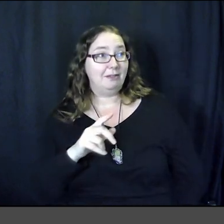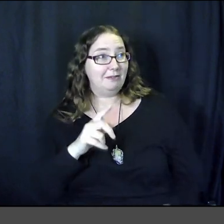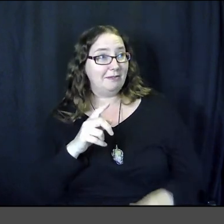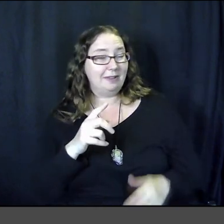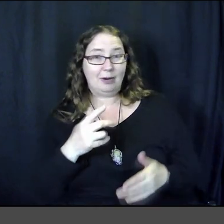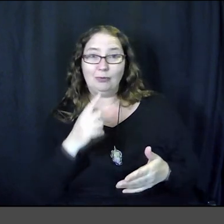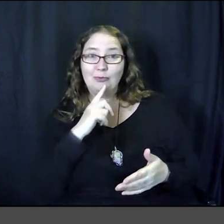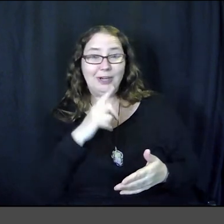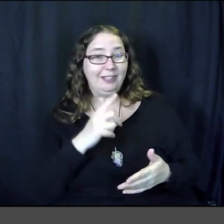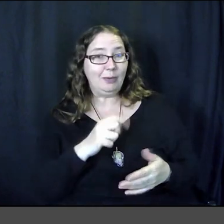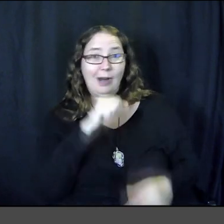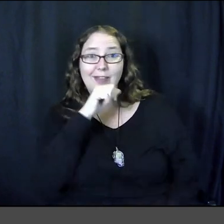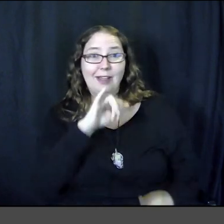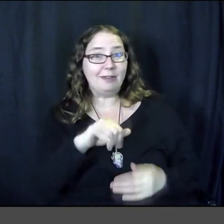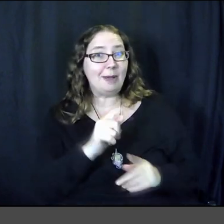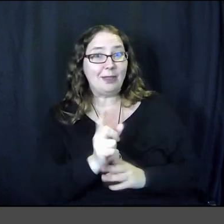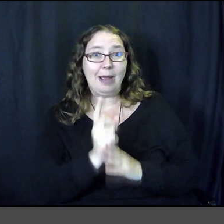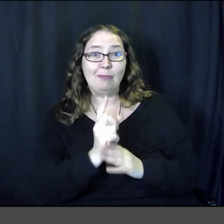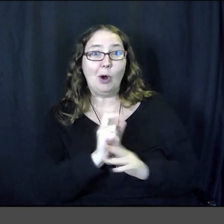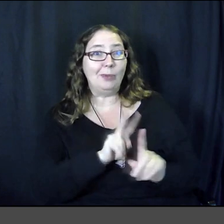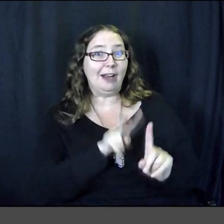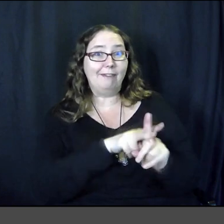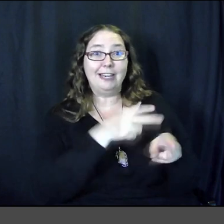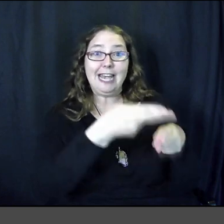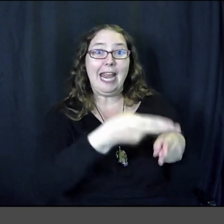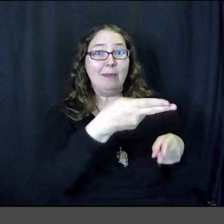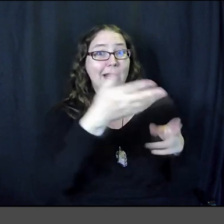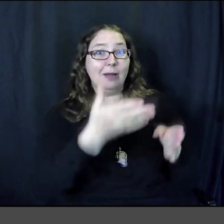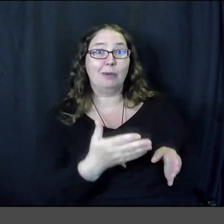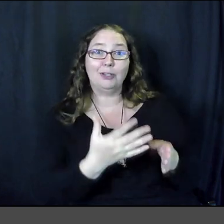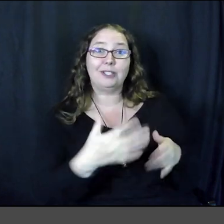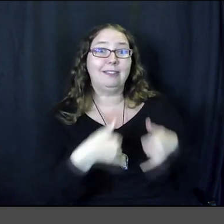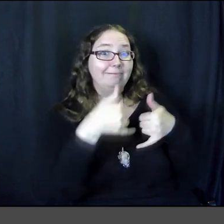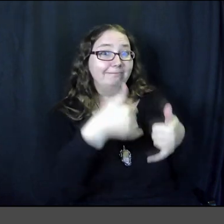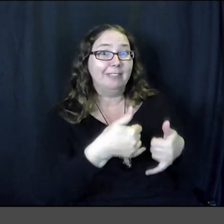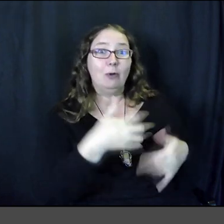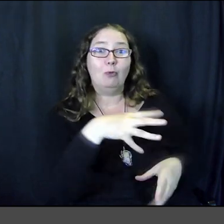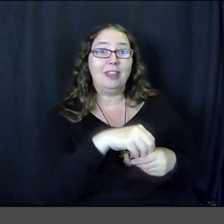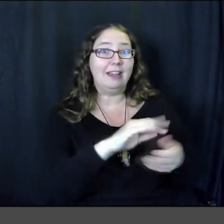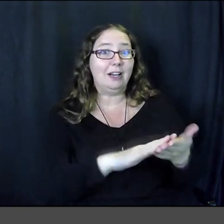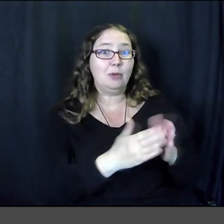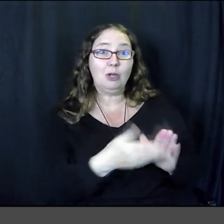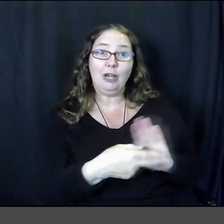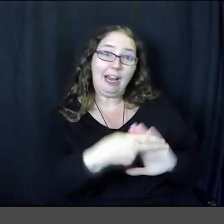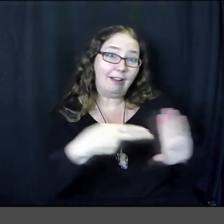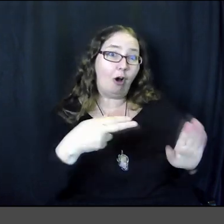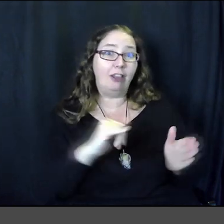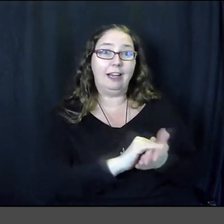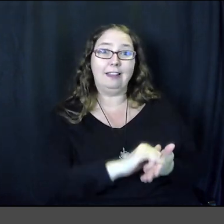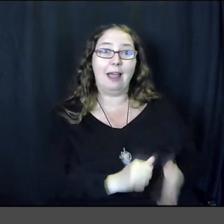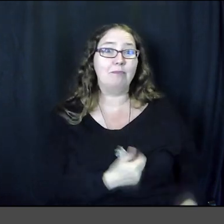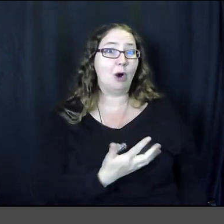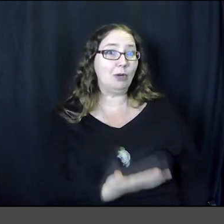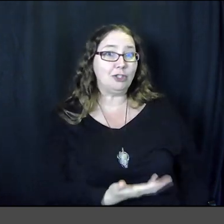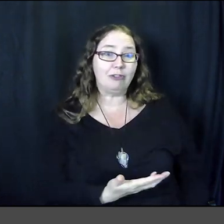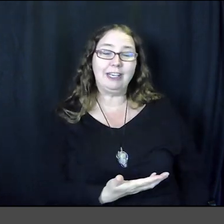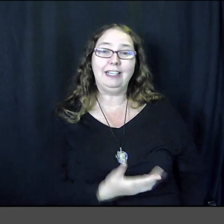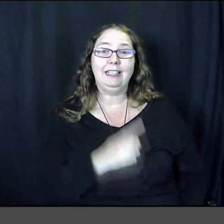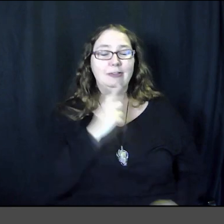WITH WITH CERTAIN GIFTS WITHIN A COMMUNITY AND CALLING IT POETRY, YOU KNOW, GETTING TO THE ESSENCE OF WHAT IT MEANS